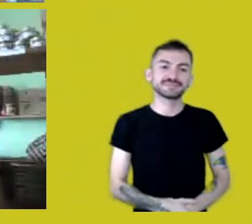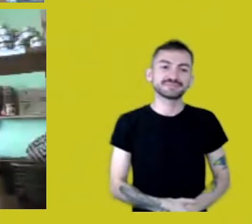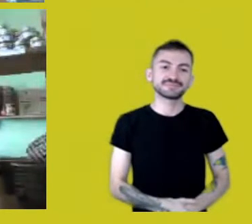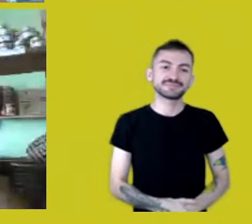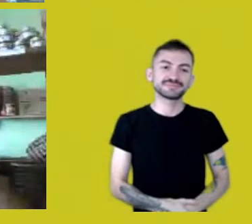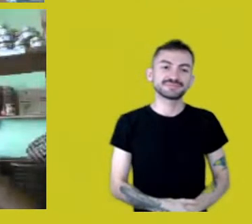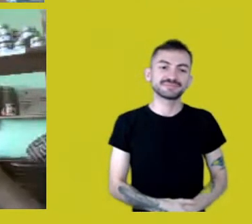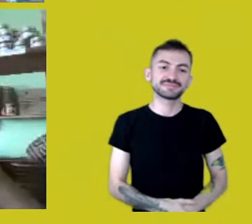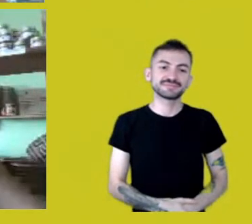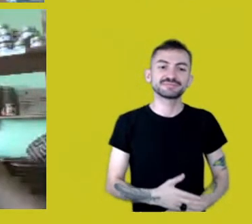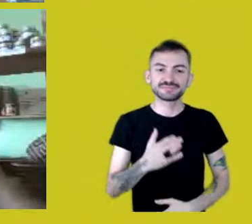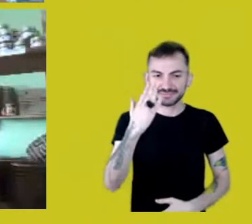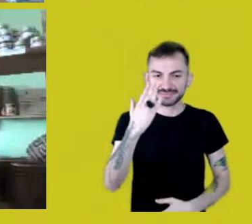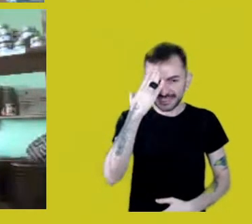Thank you.